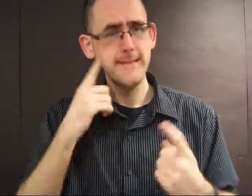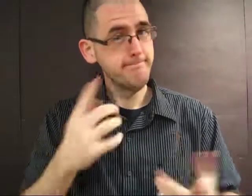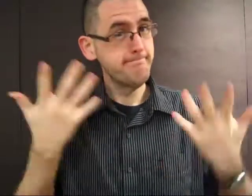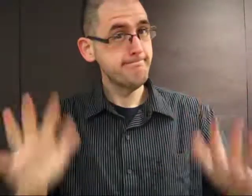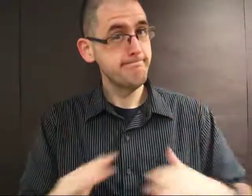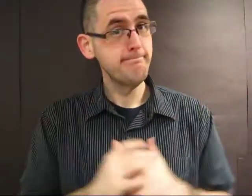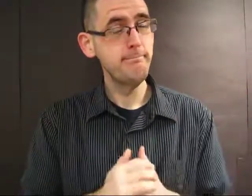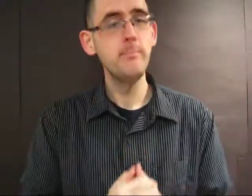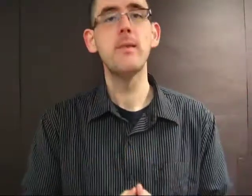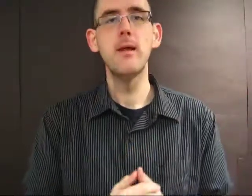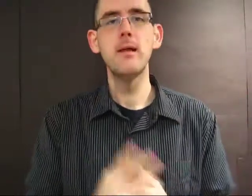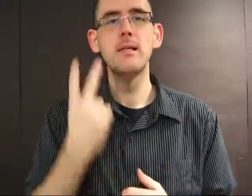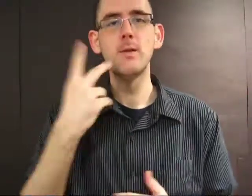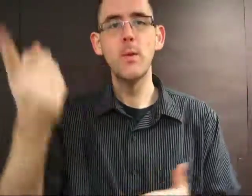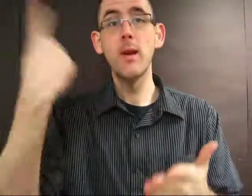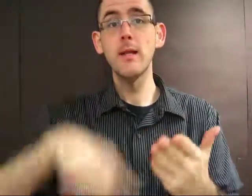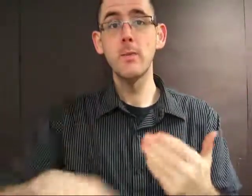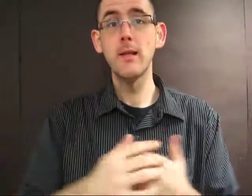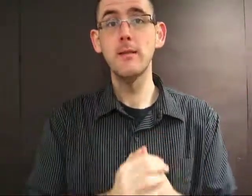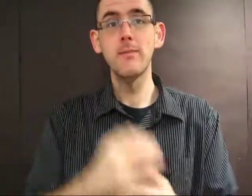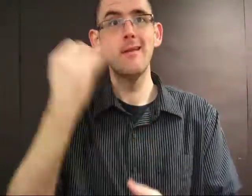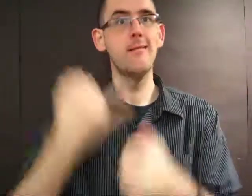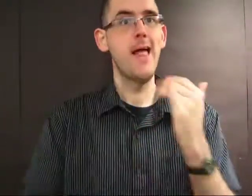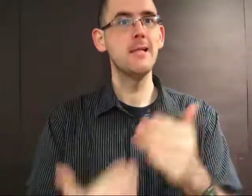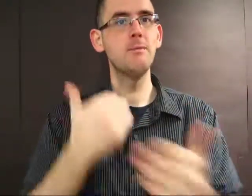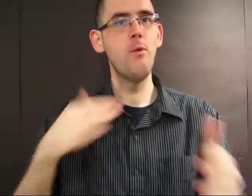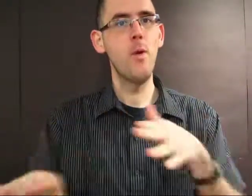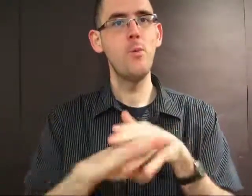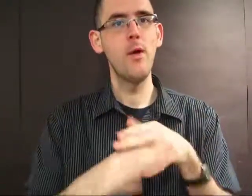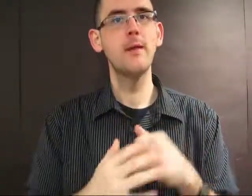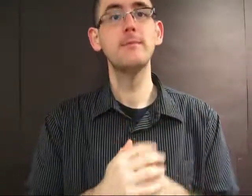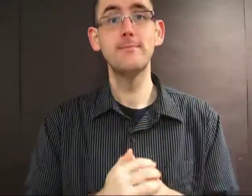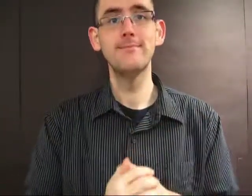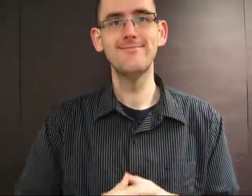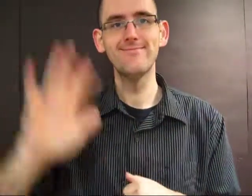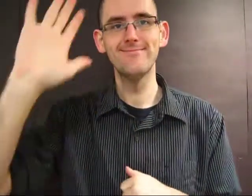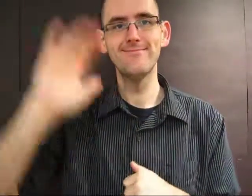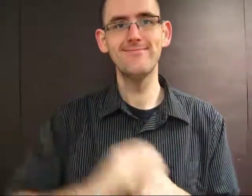That about covers it. I'll see you next week -- it'll be the last vlog before break!